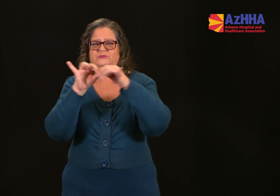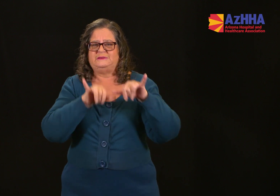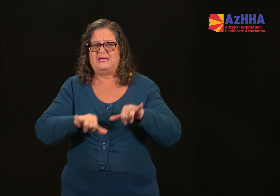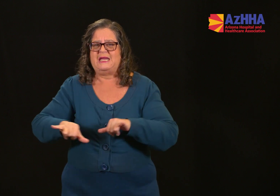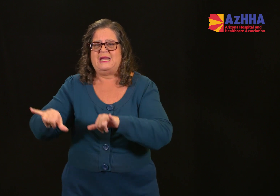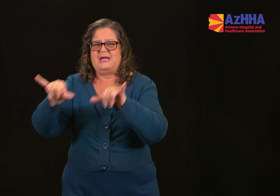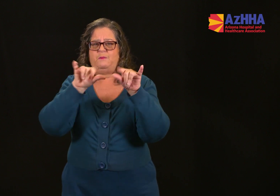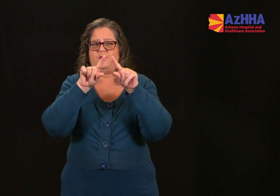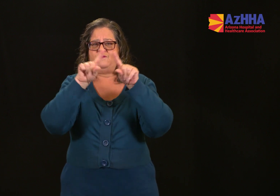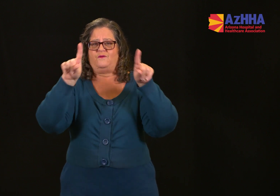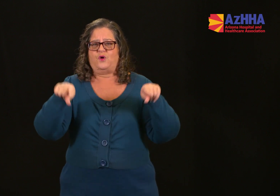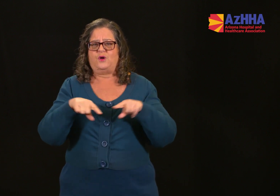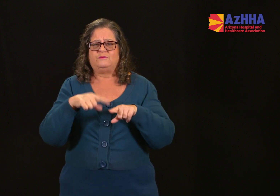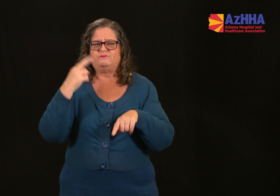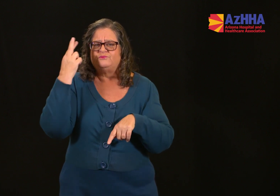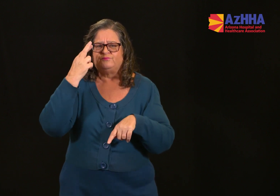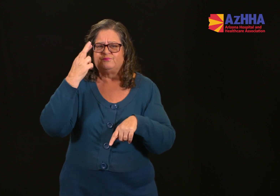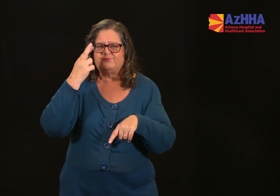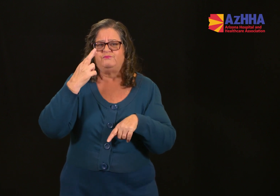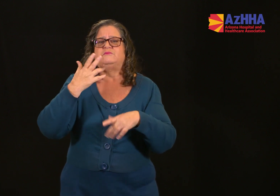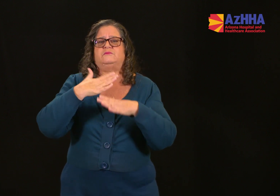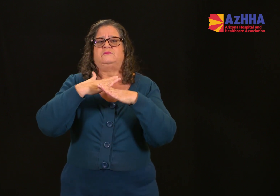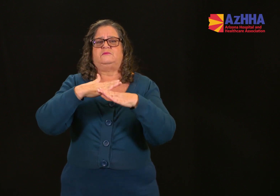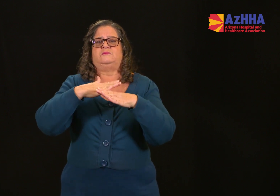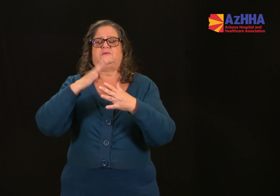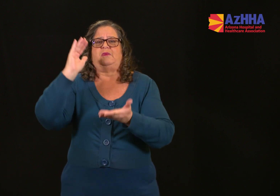it would reduce confusion, provide standardization,